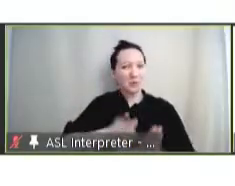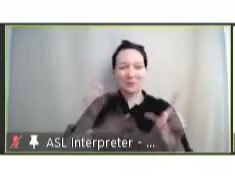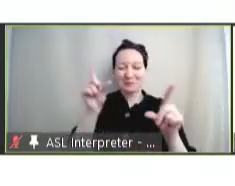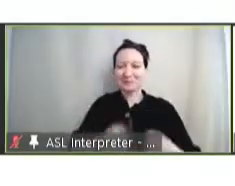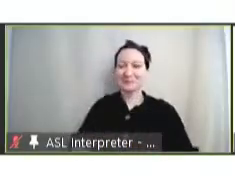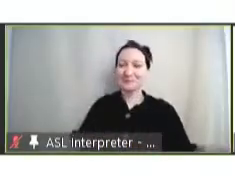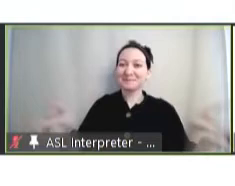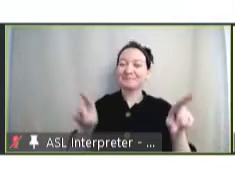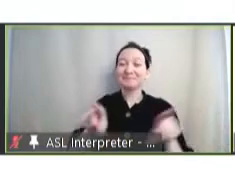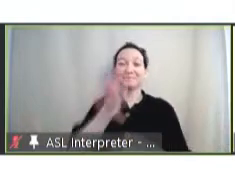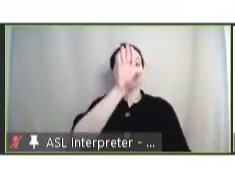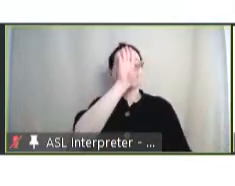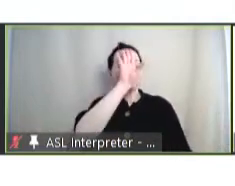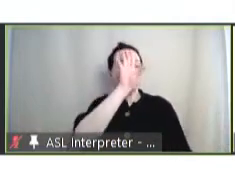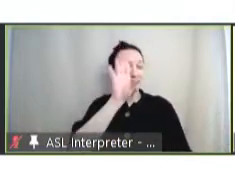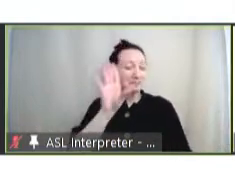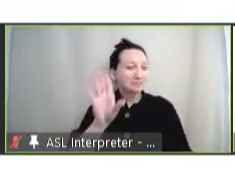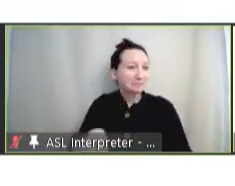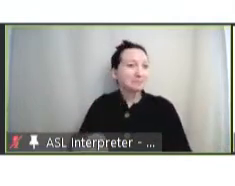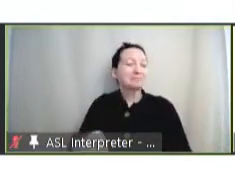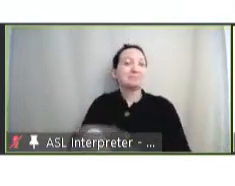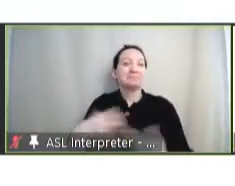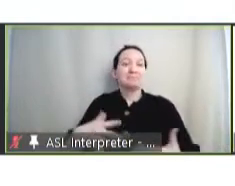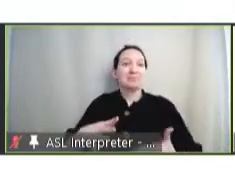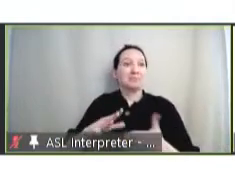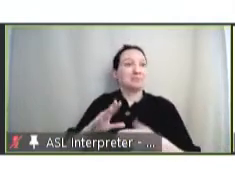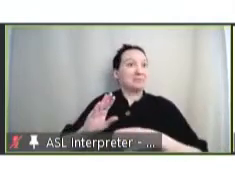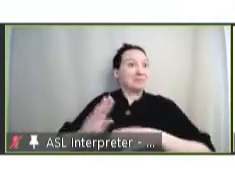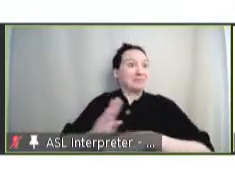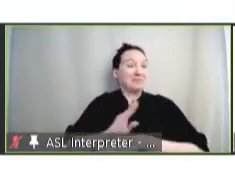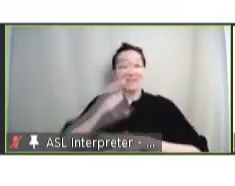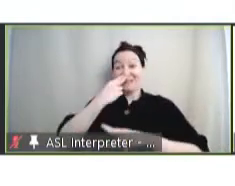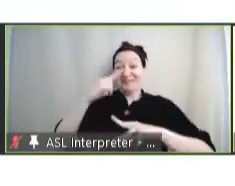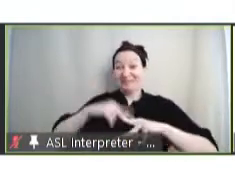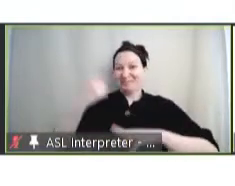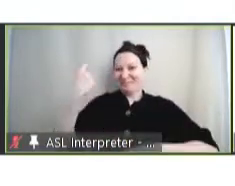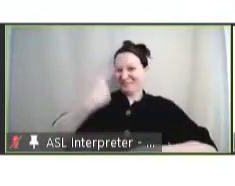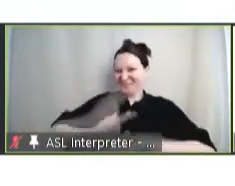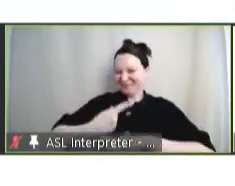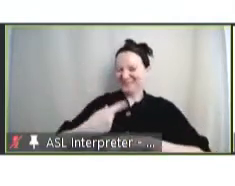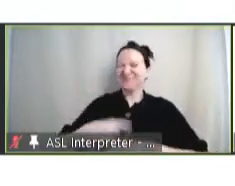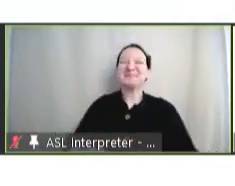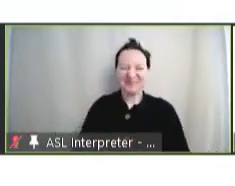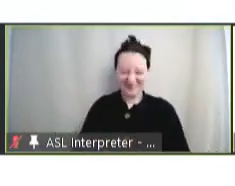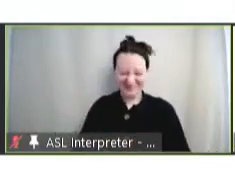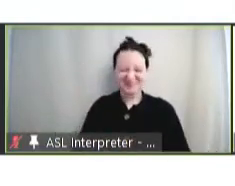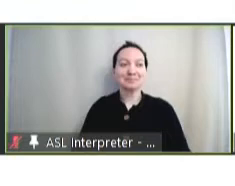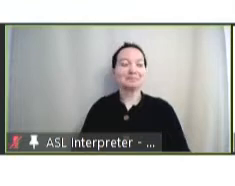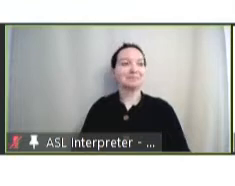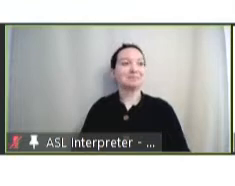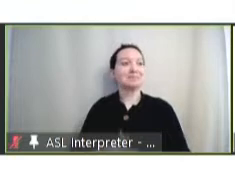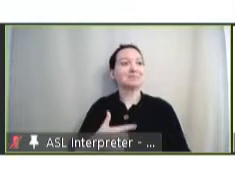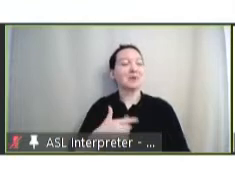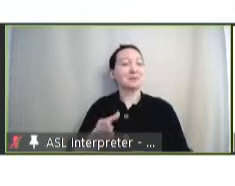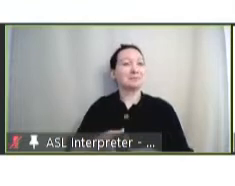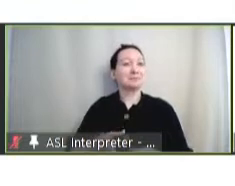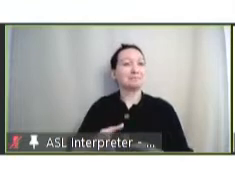I know that you've had a jam-packed, fun-filled day. It's a privilege to be with all of you and